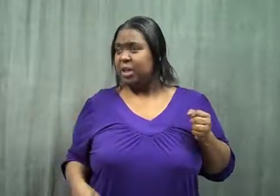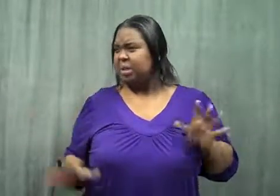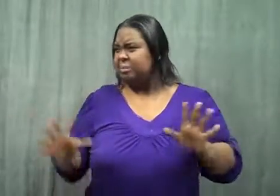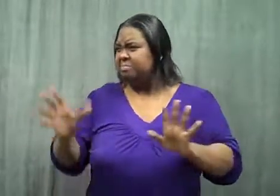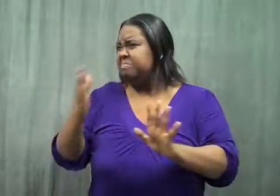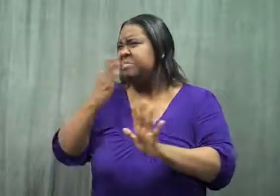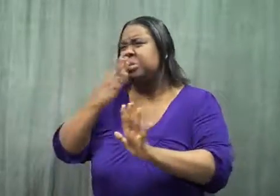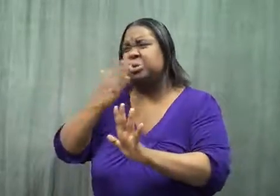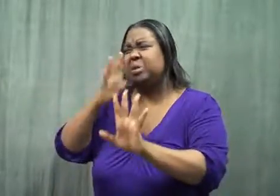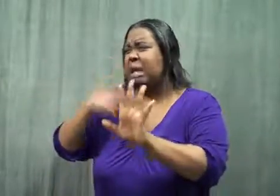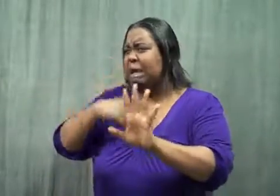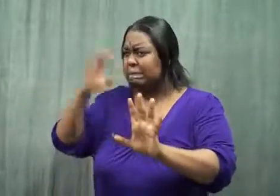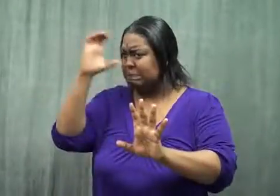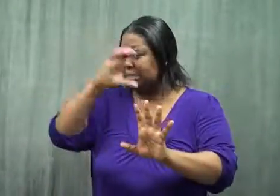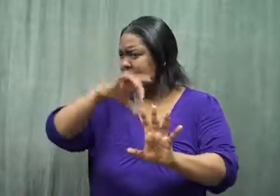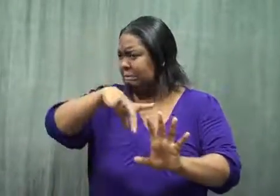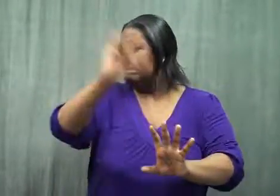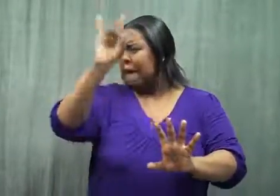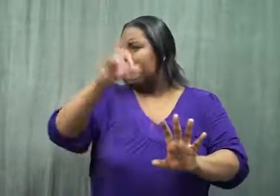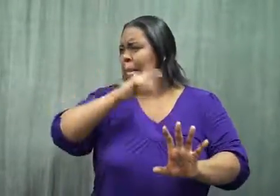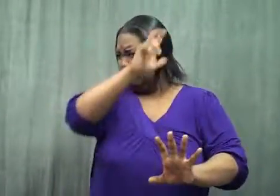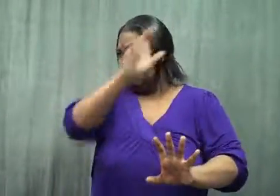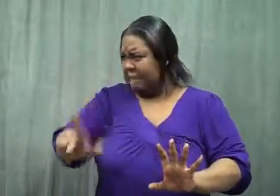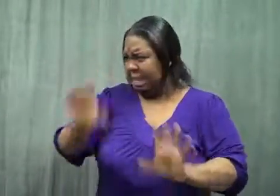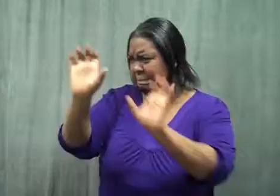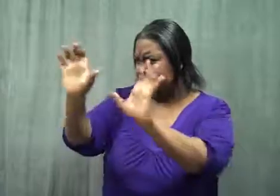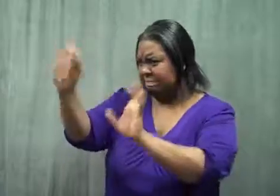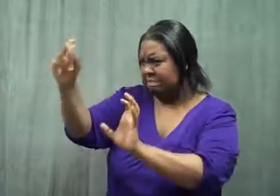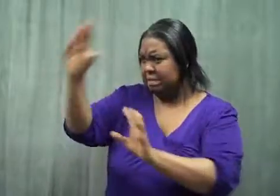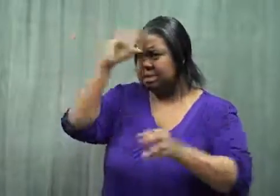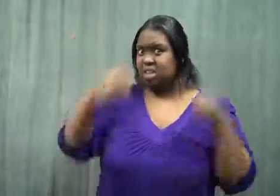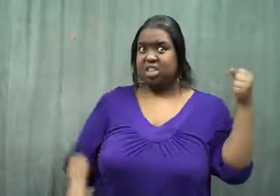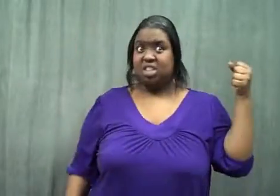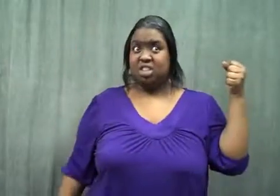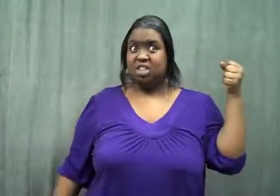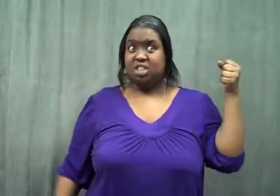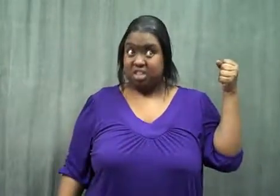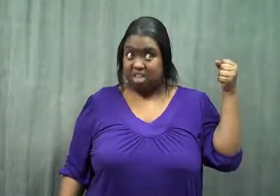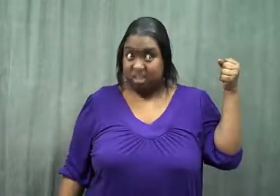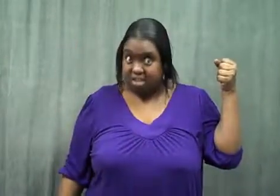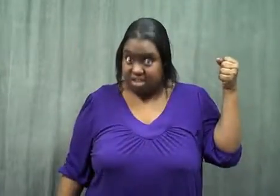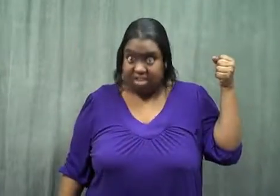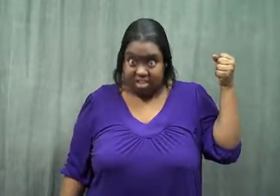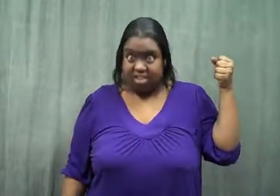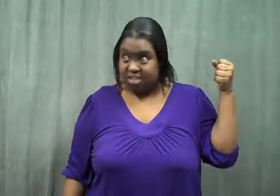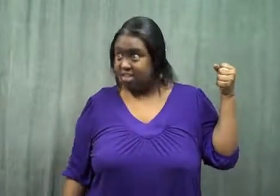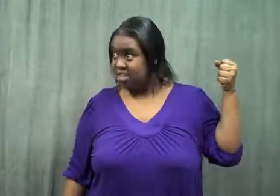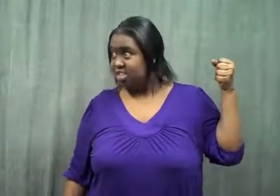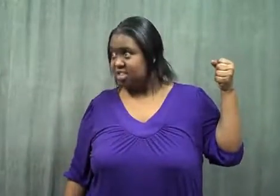He said, "Thanks! As soon as I find my lamb, I'll be back." The boy nodded.